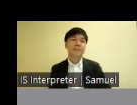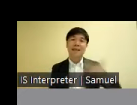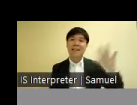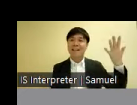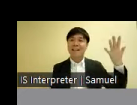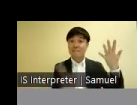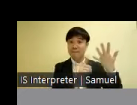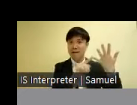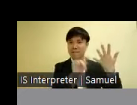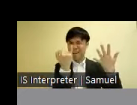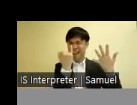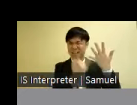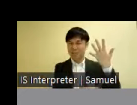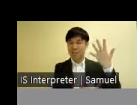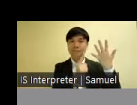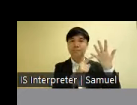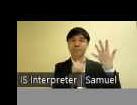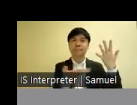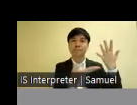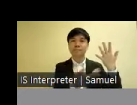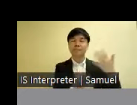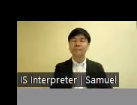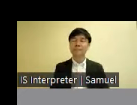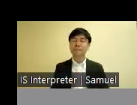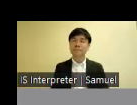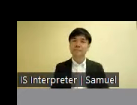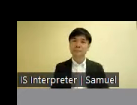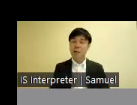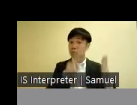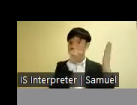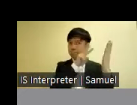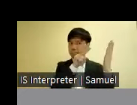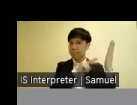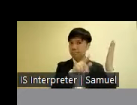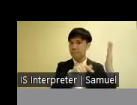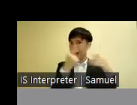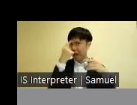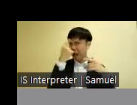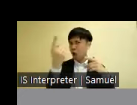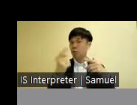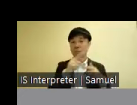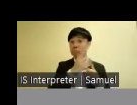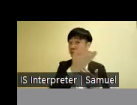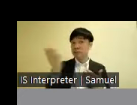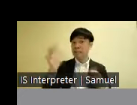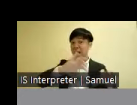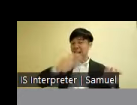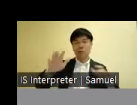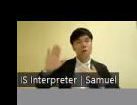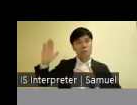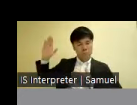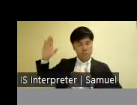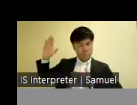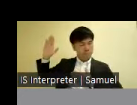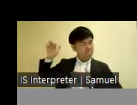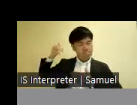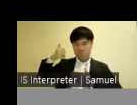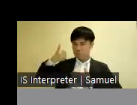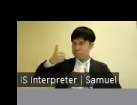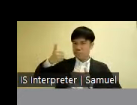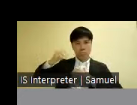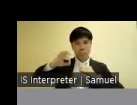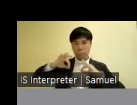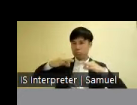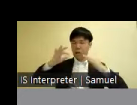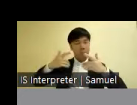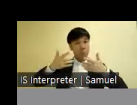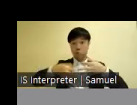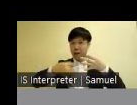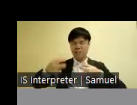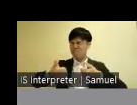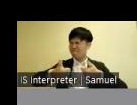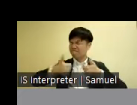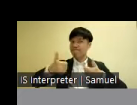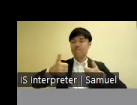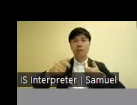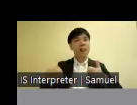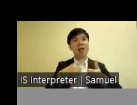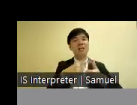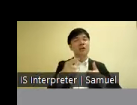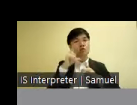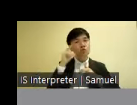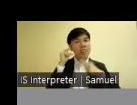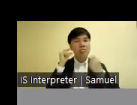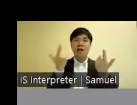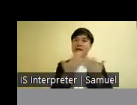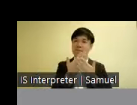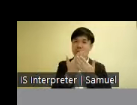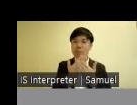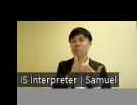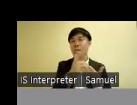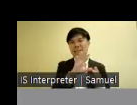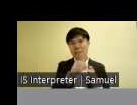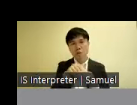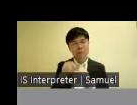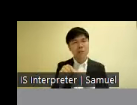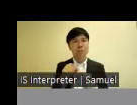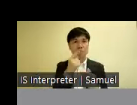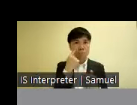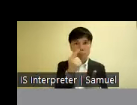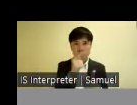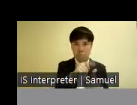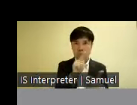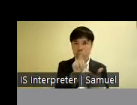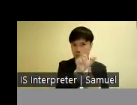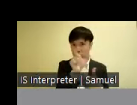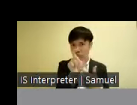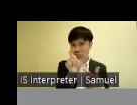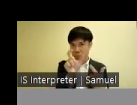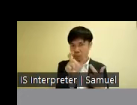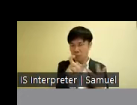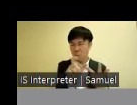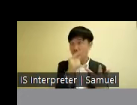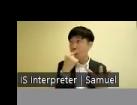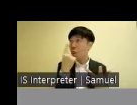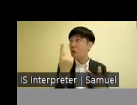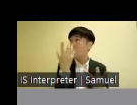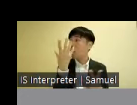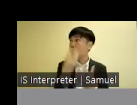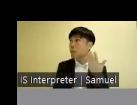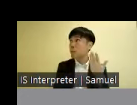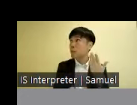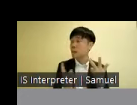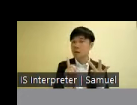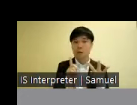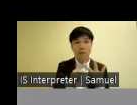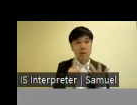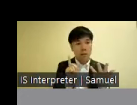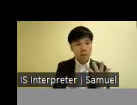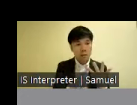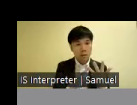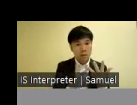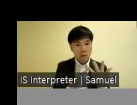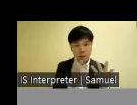idea of the importance of higher pledges that focus on childhood education, and other strategies,